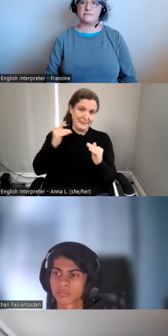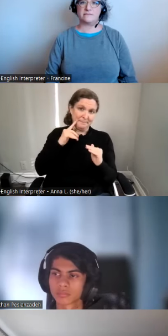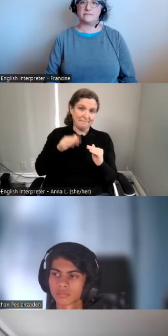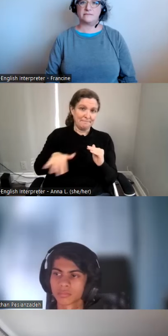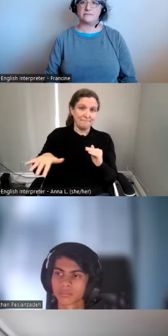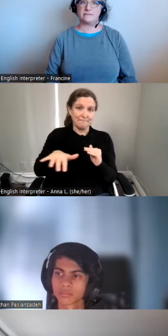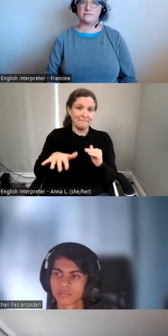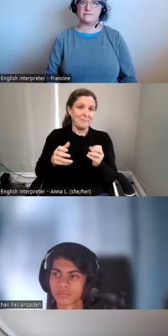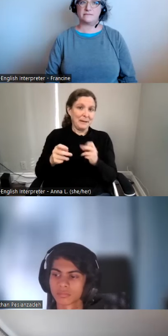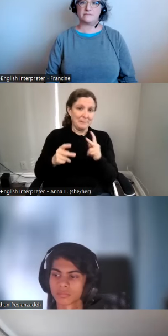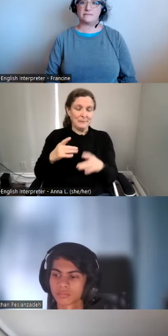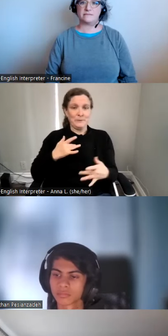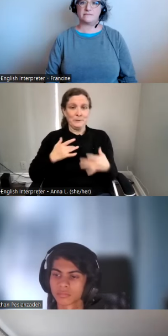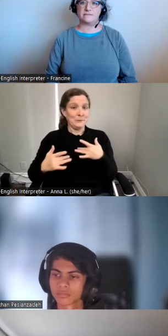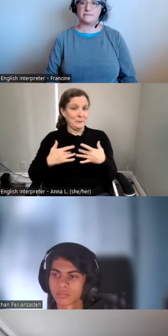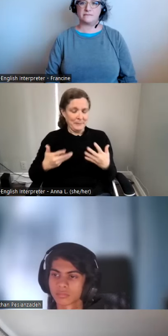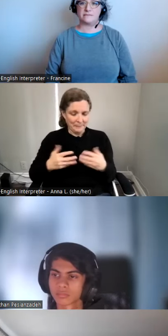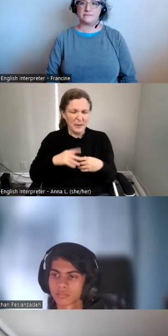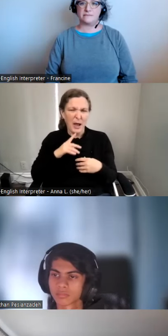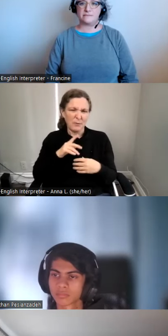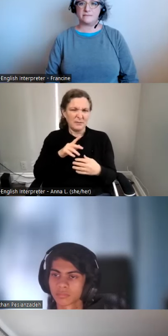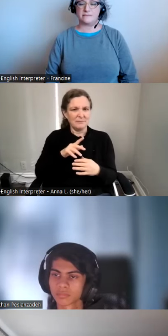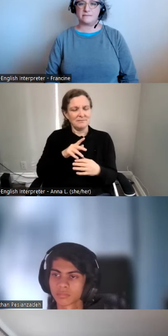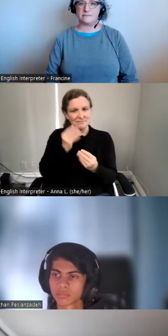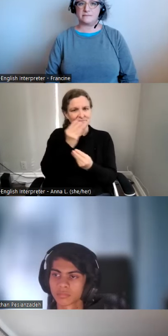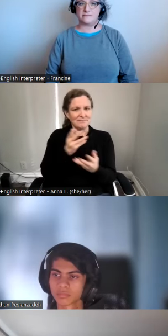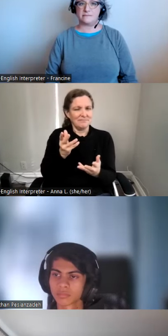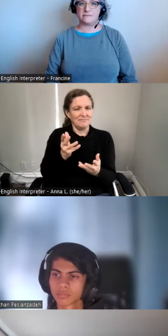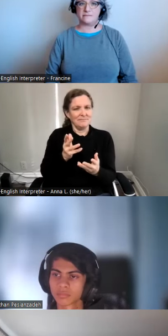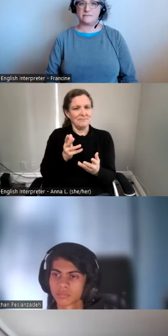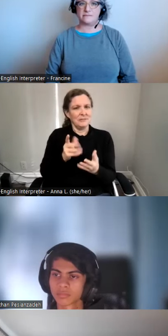I think is